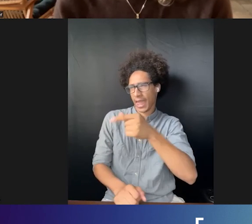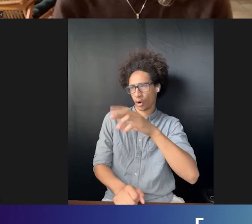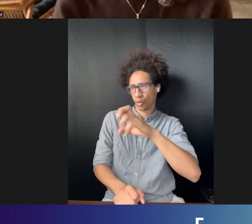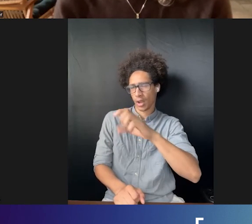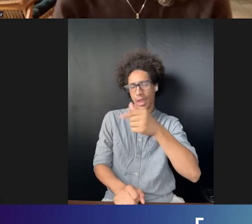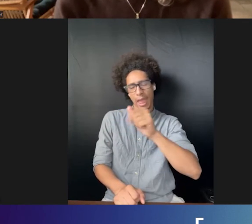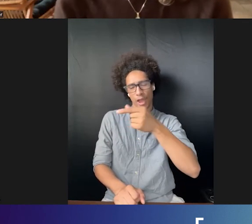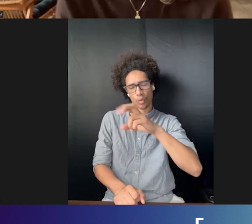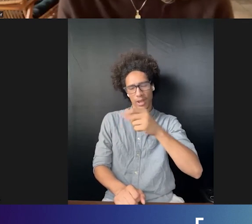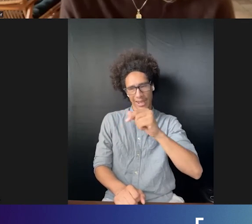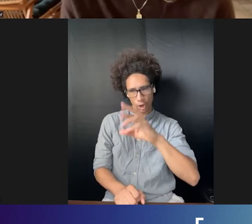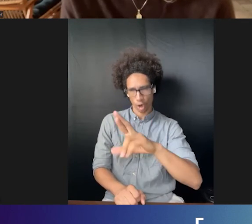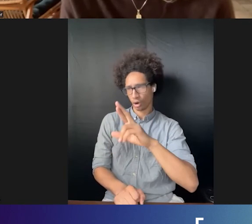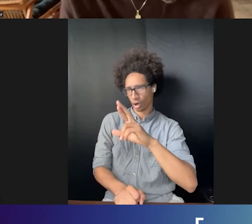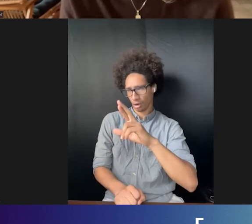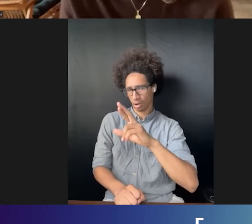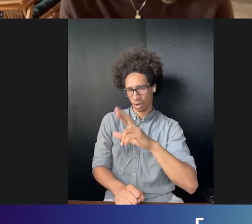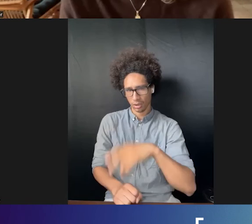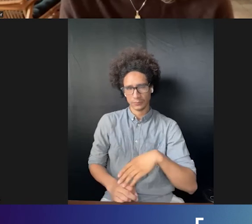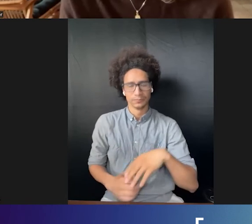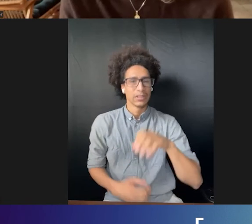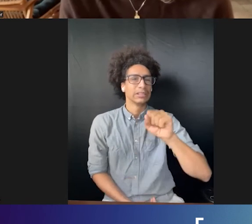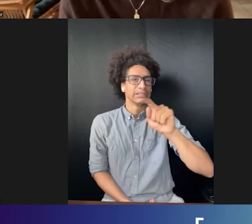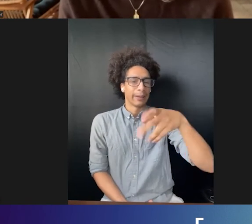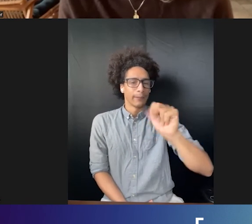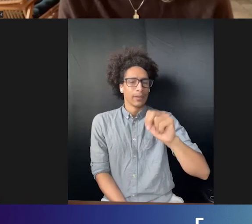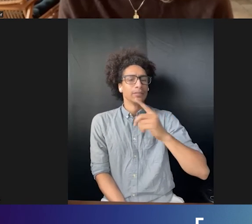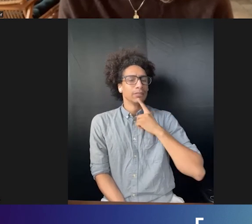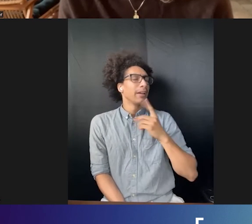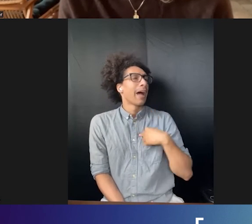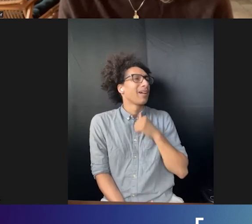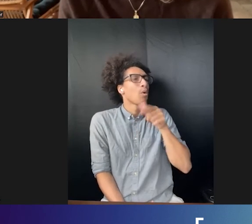I don't really directly I mean, I after our pub